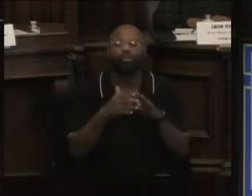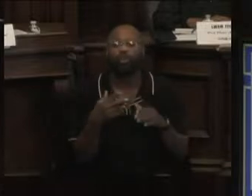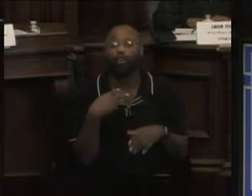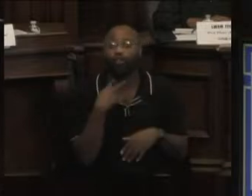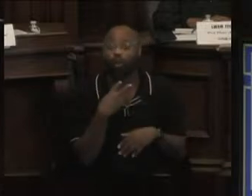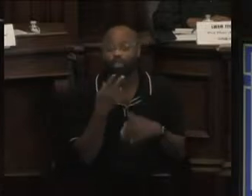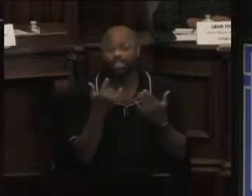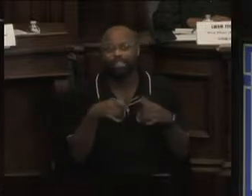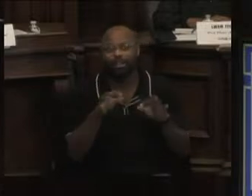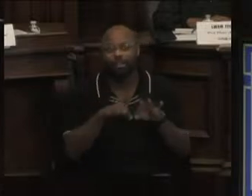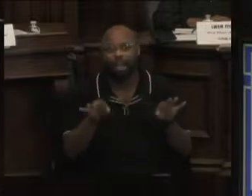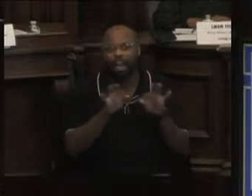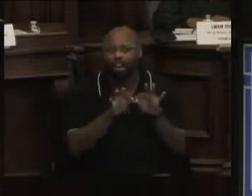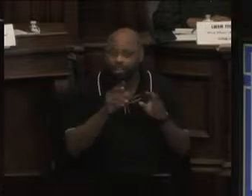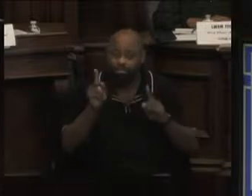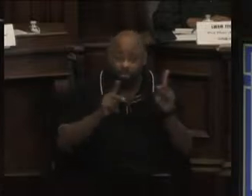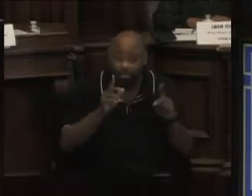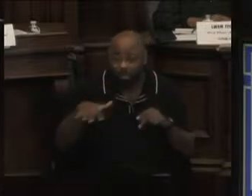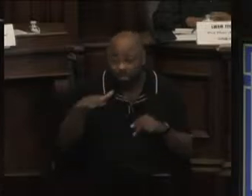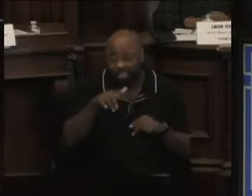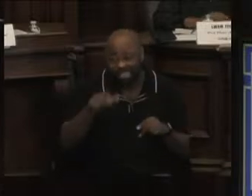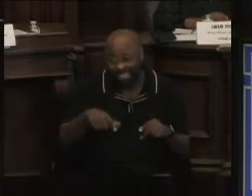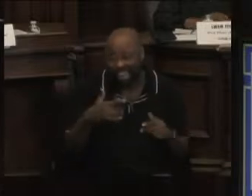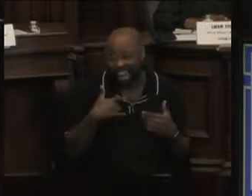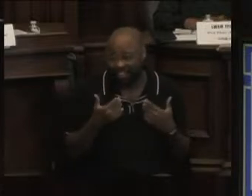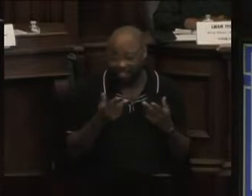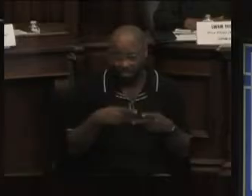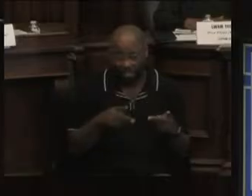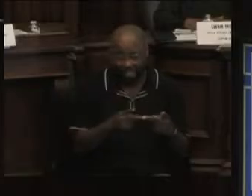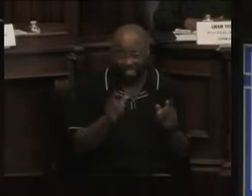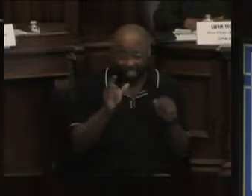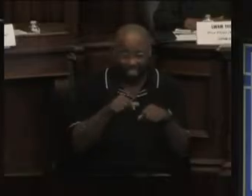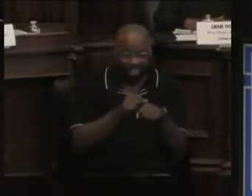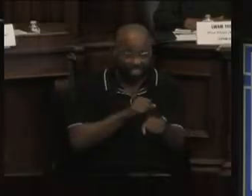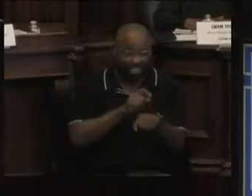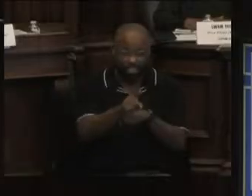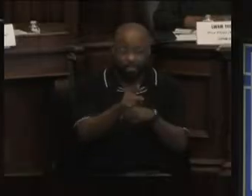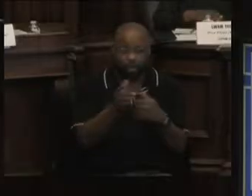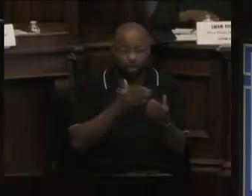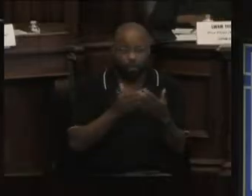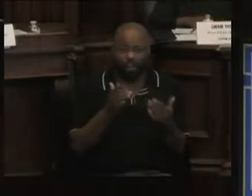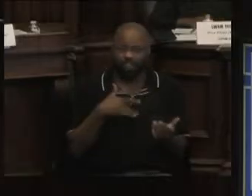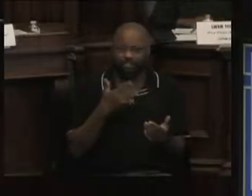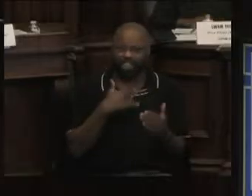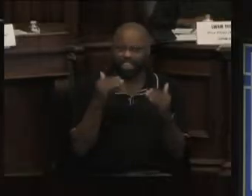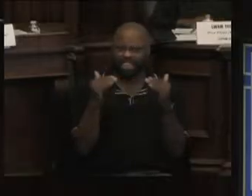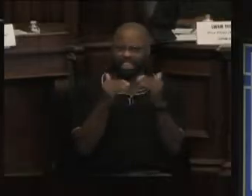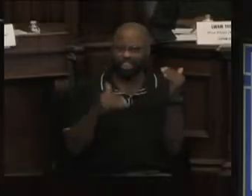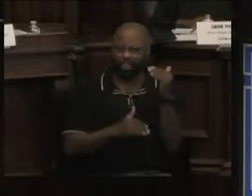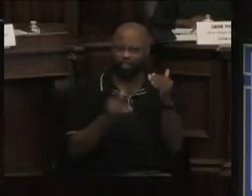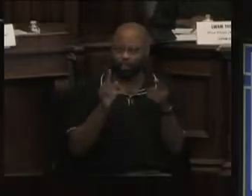Because complaints still matter. Community voices still matter.